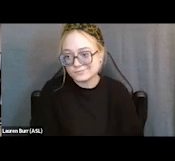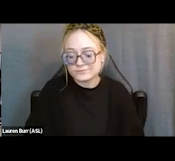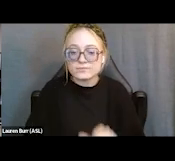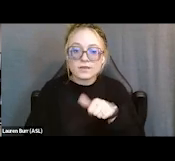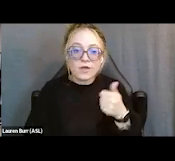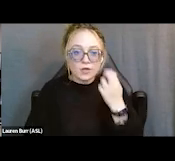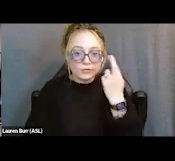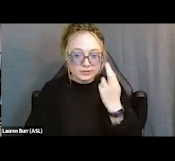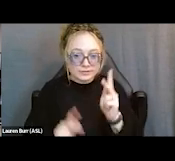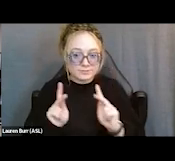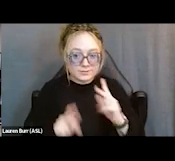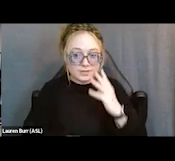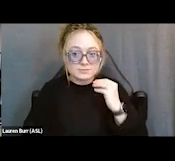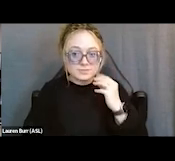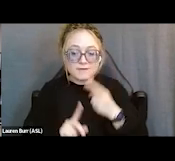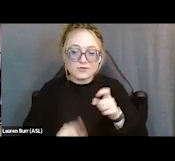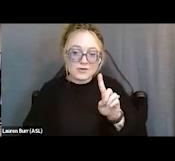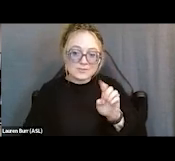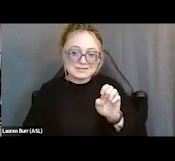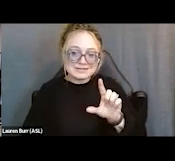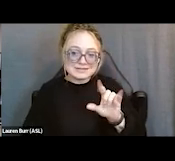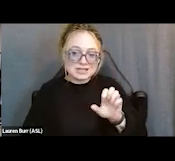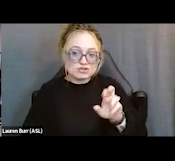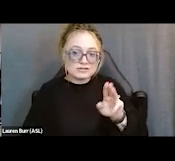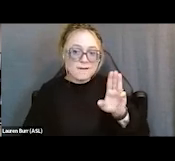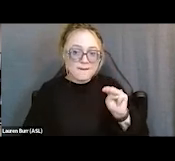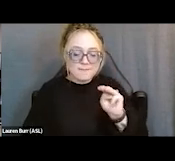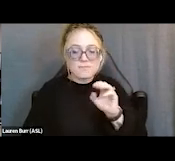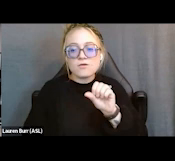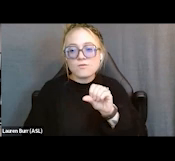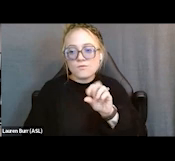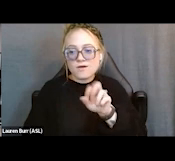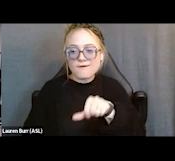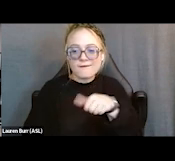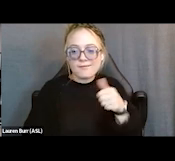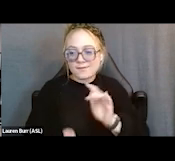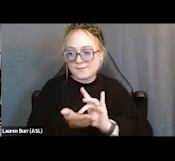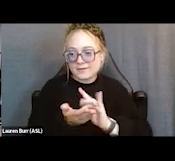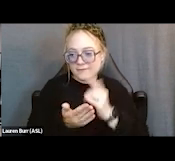is because of delirium or other medical illnesses. There are a lot of different medical illnesses